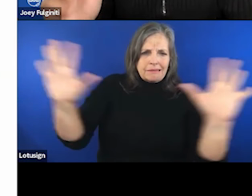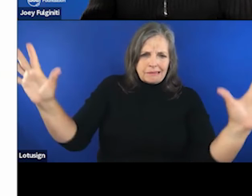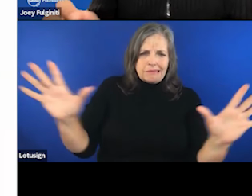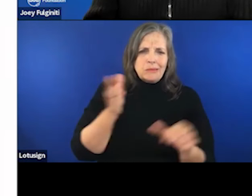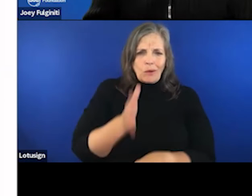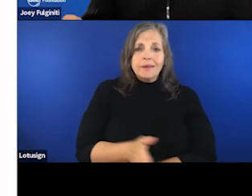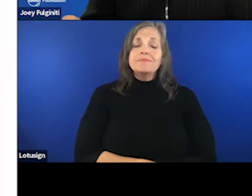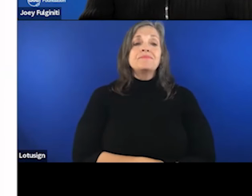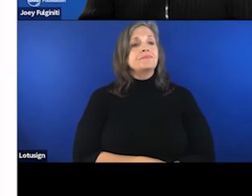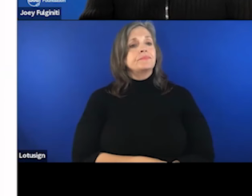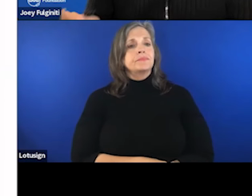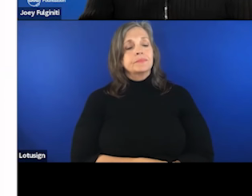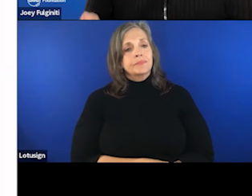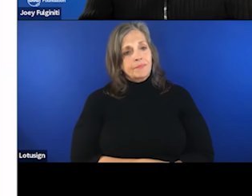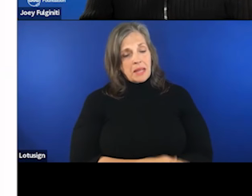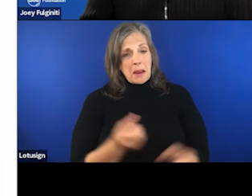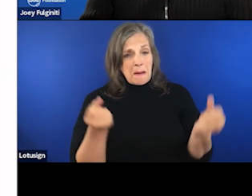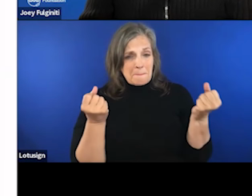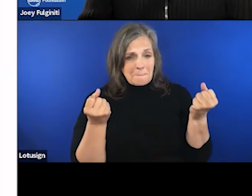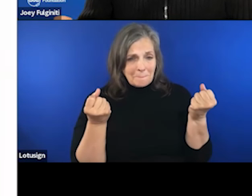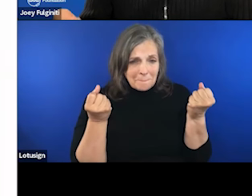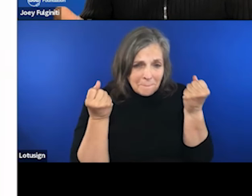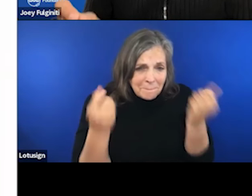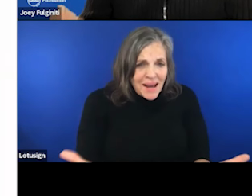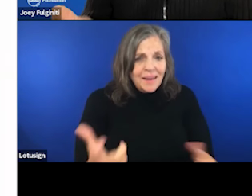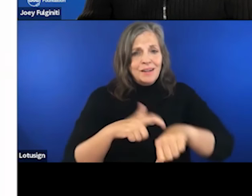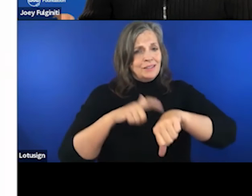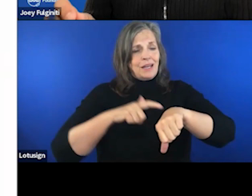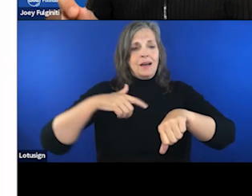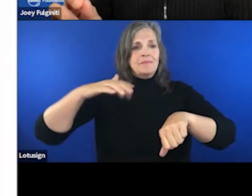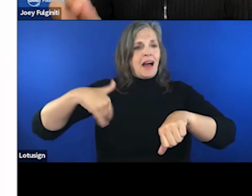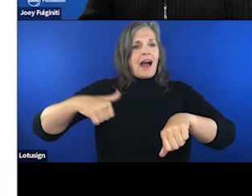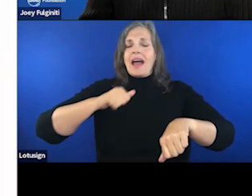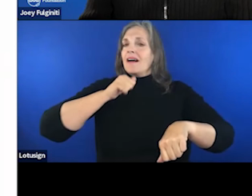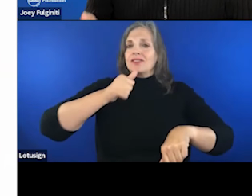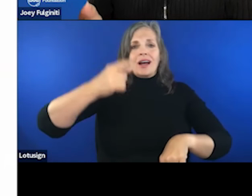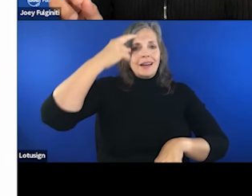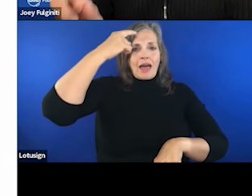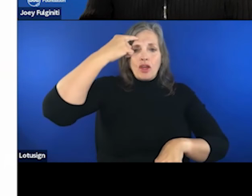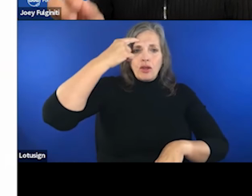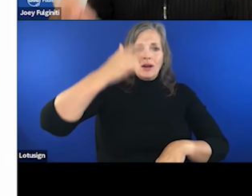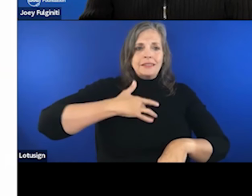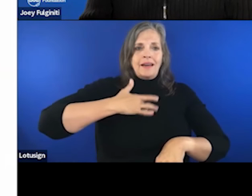you how many times i haven't had the thoughts or feelings expressed in an explicit manner to